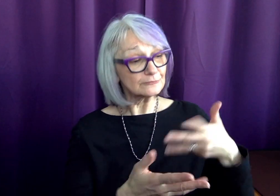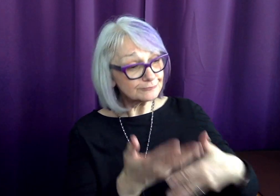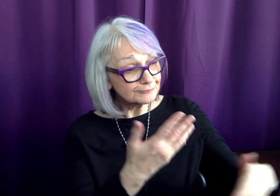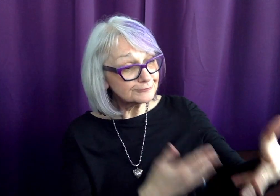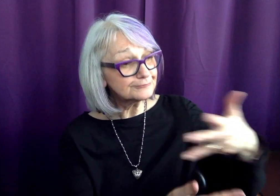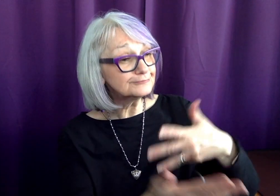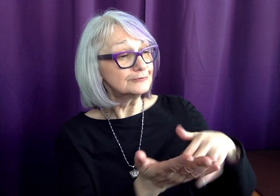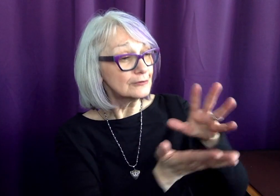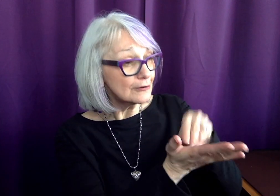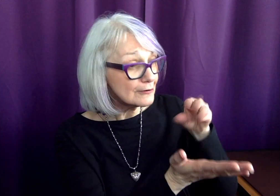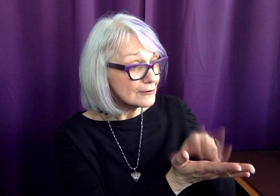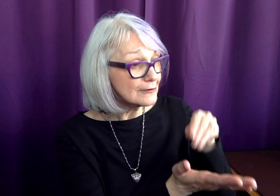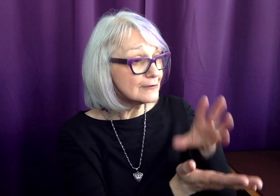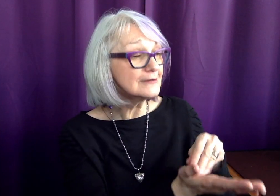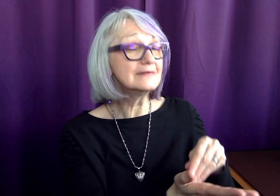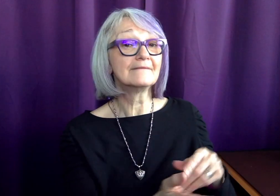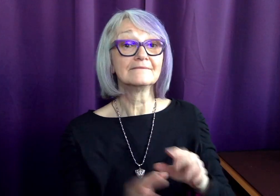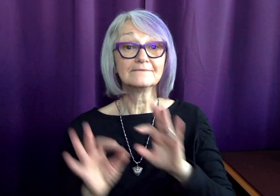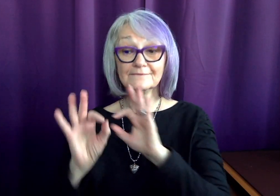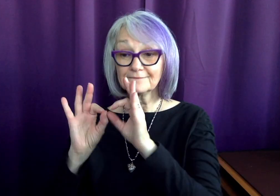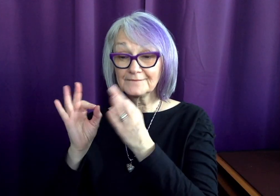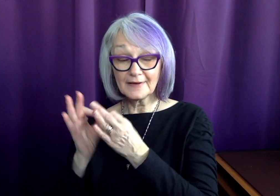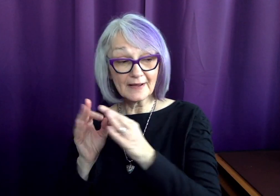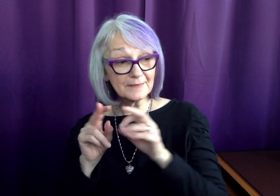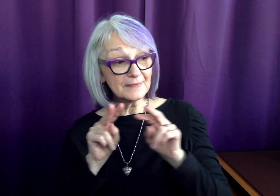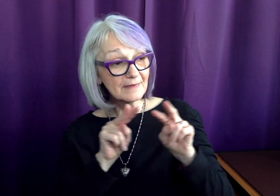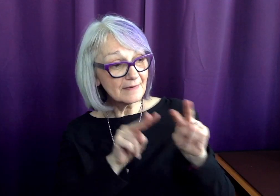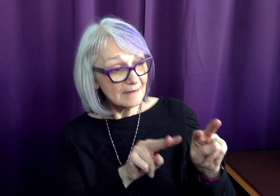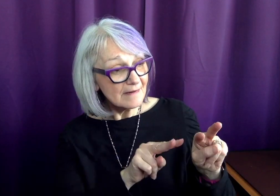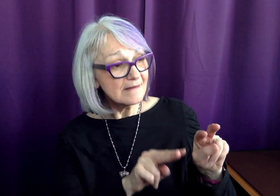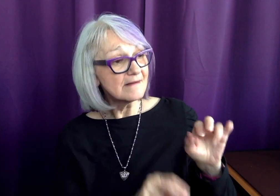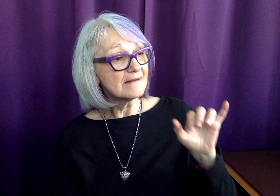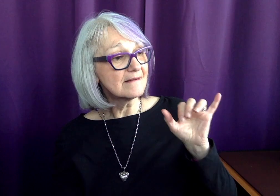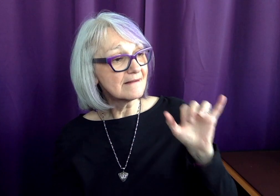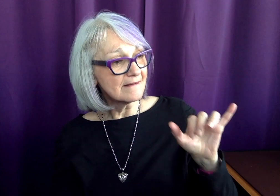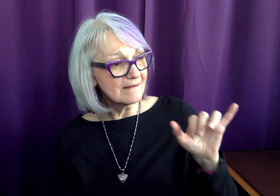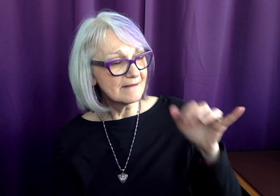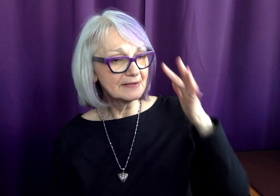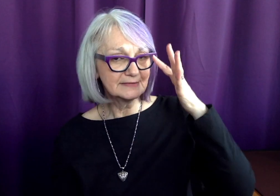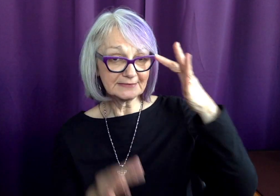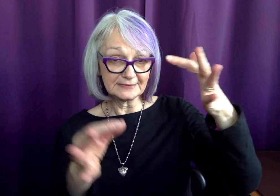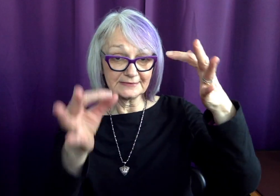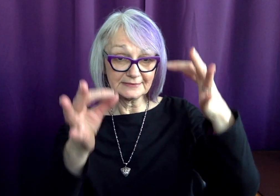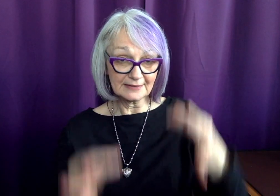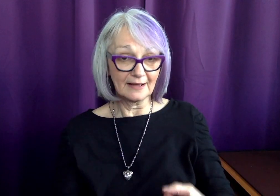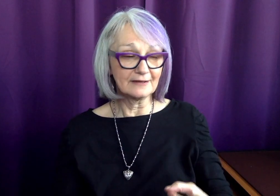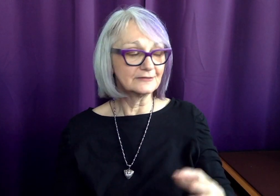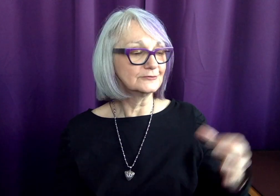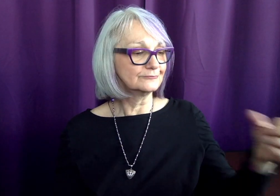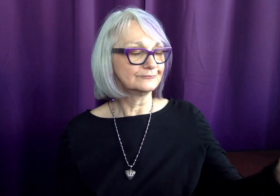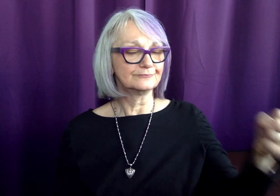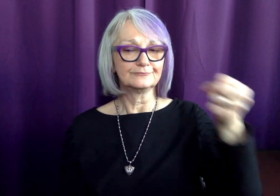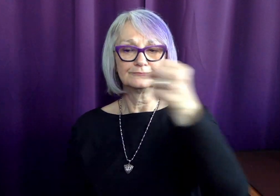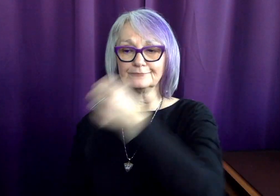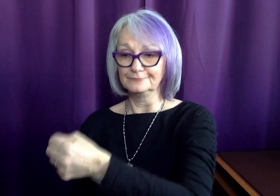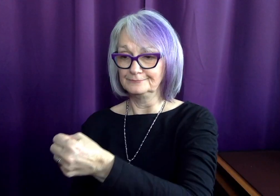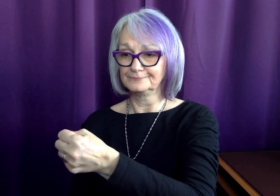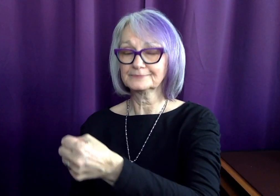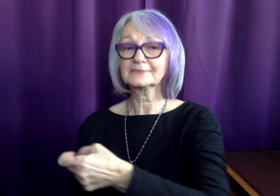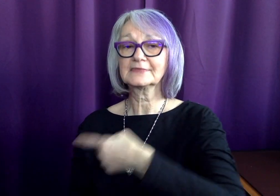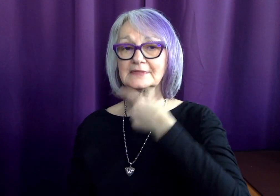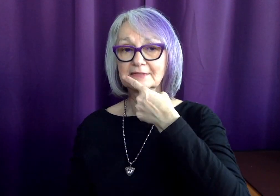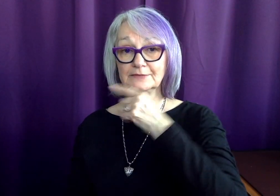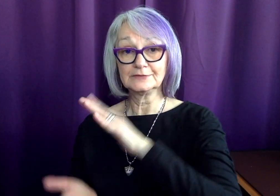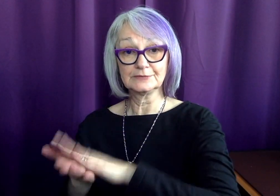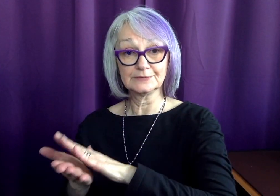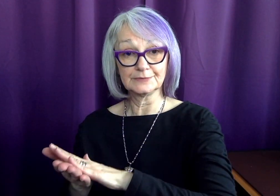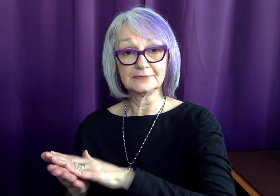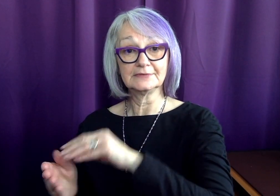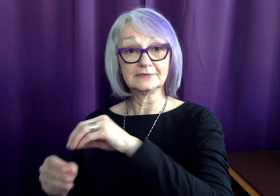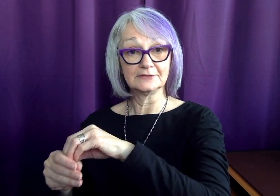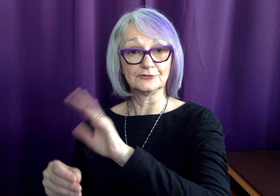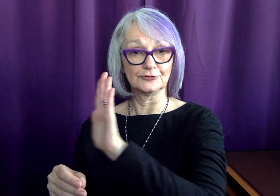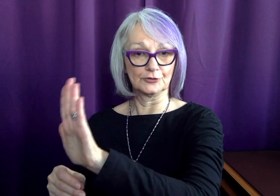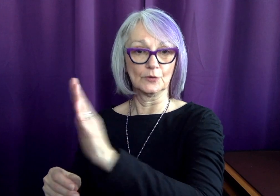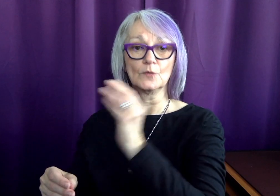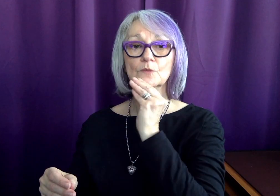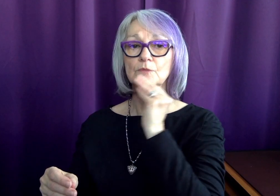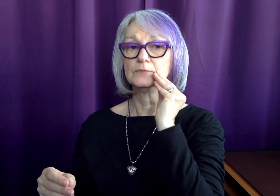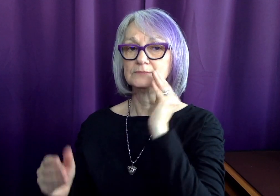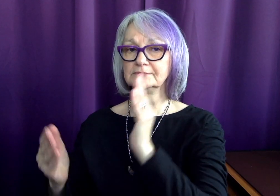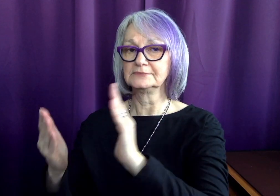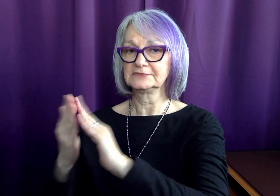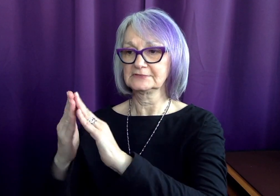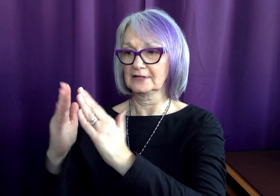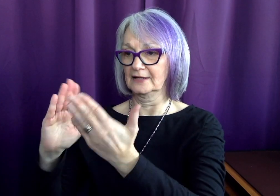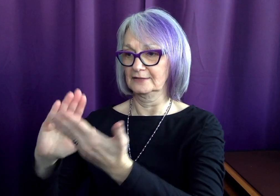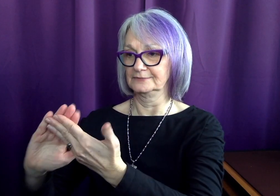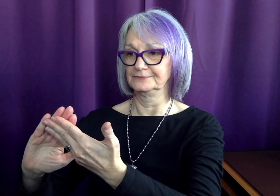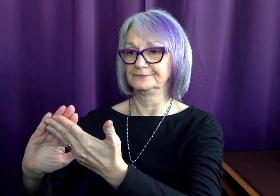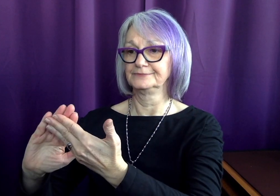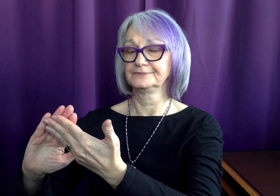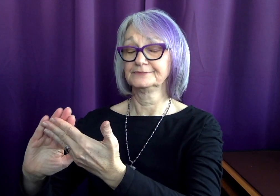Sarah was progressing well at RSD so her family decided to place her in a school in her hometown